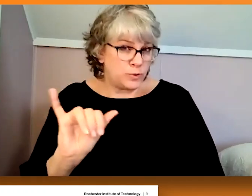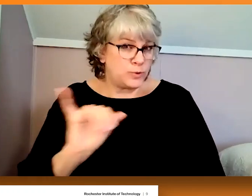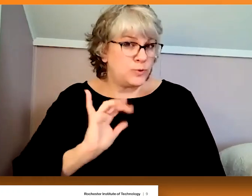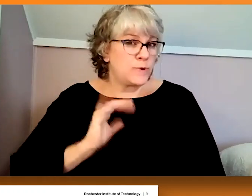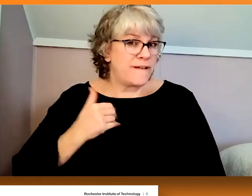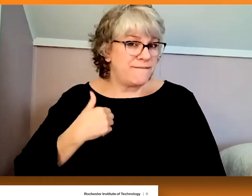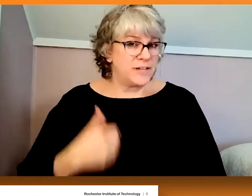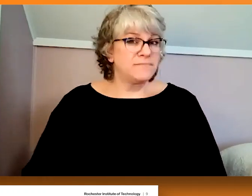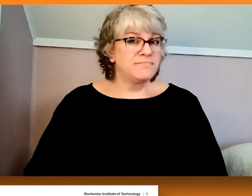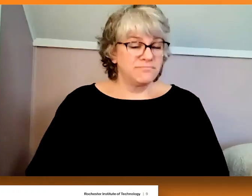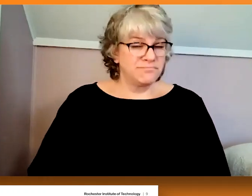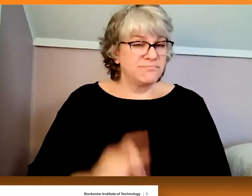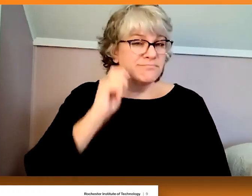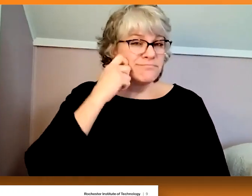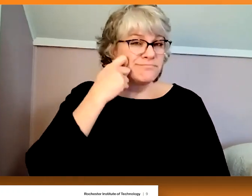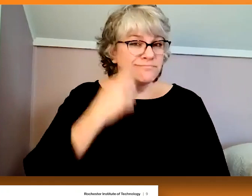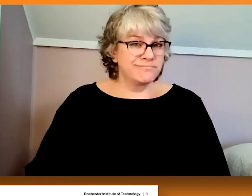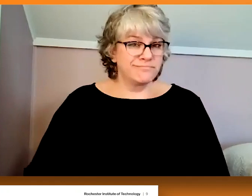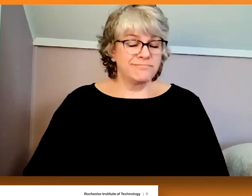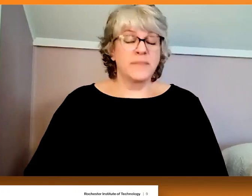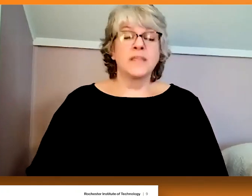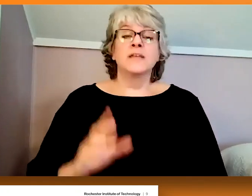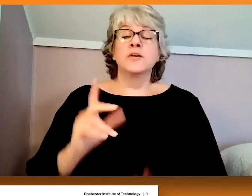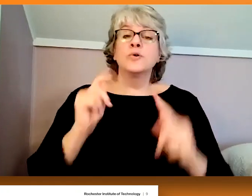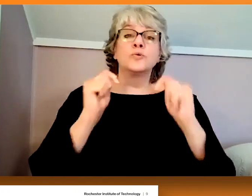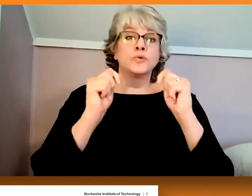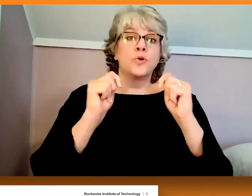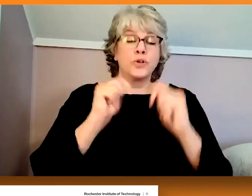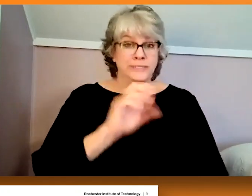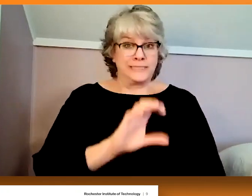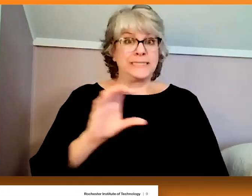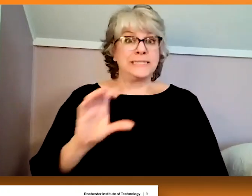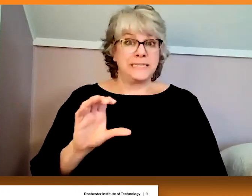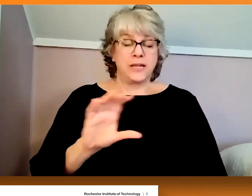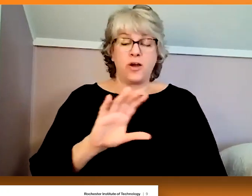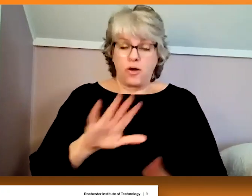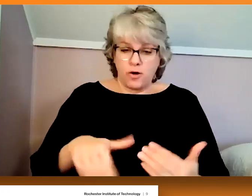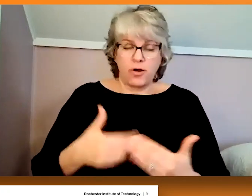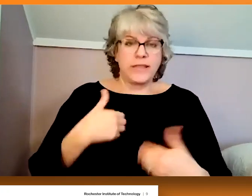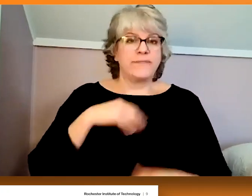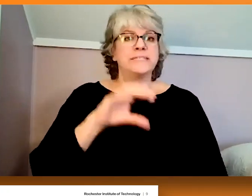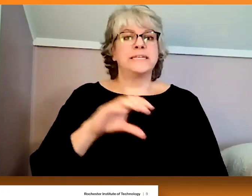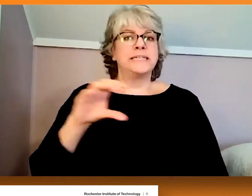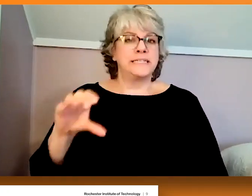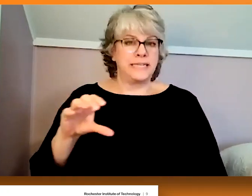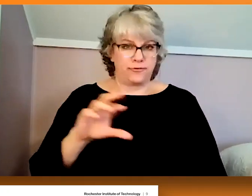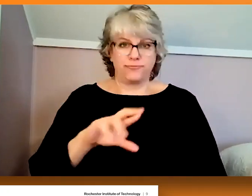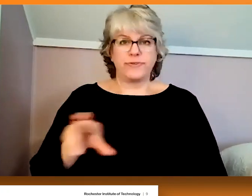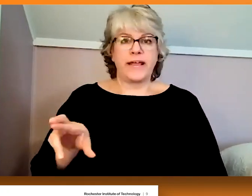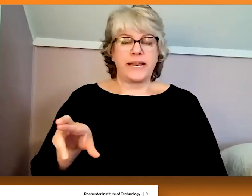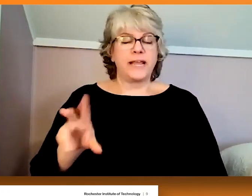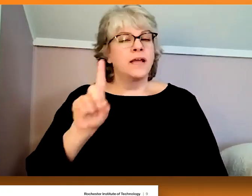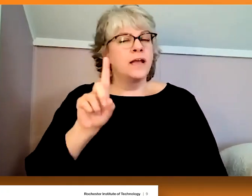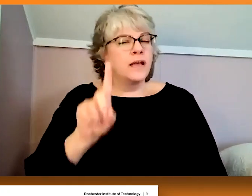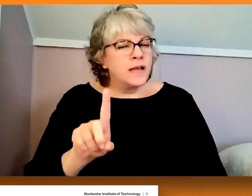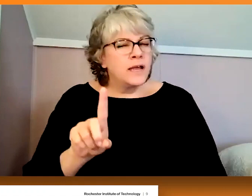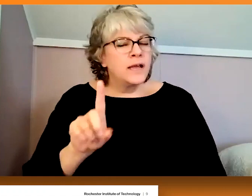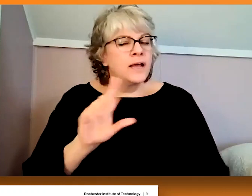and I will say that all the tutorials are closed captioned. However, some of their YouTube videos--